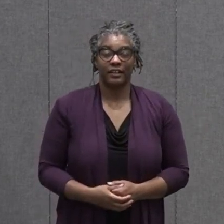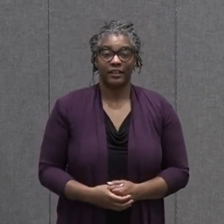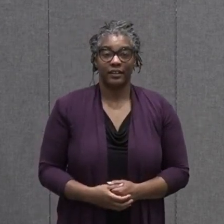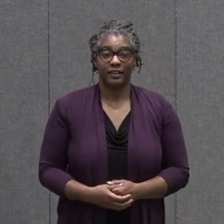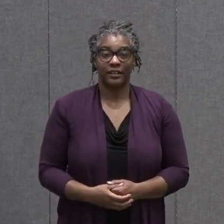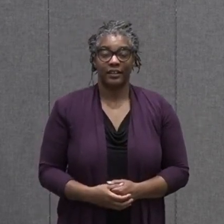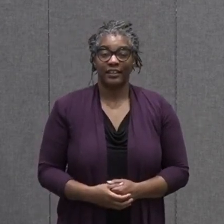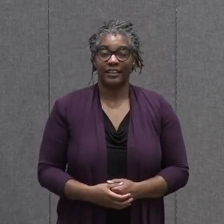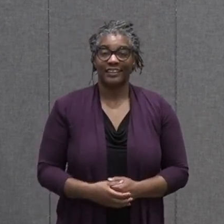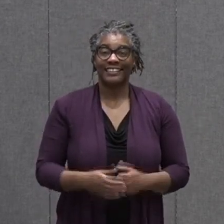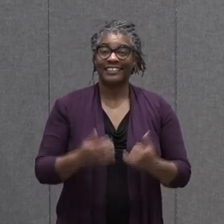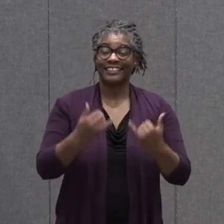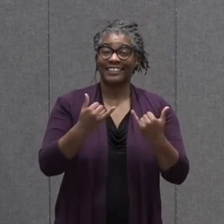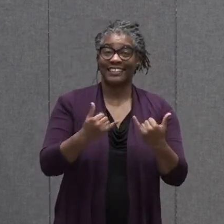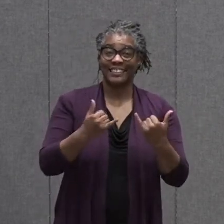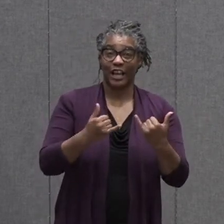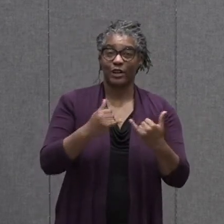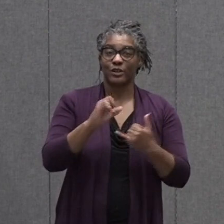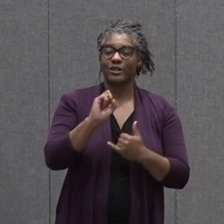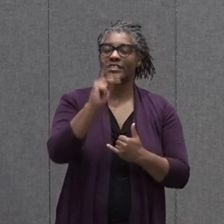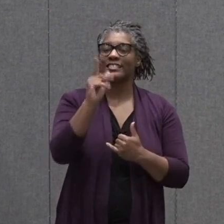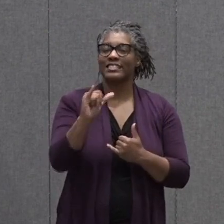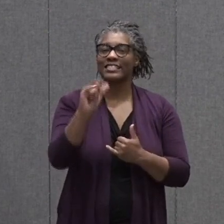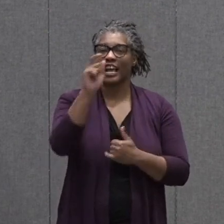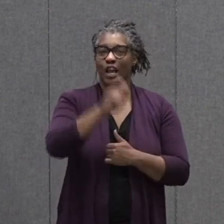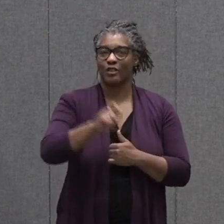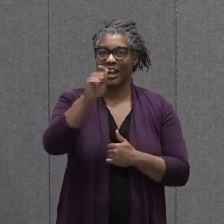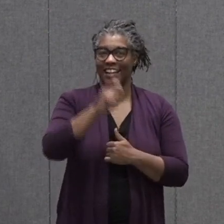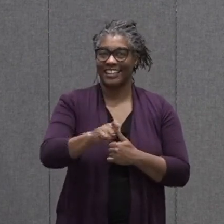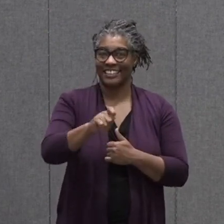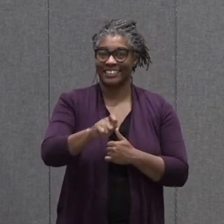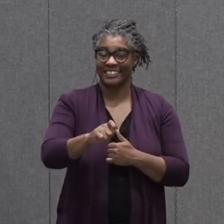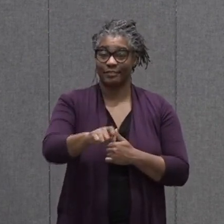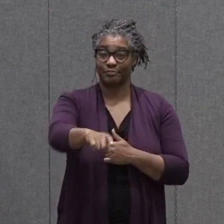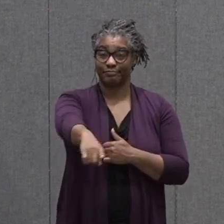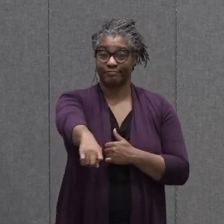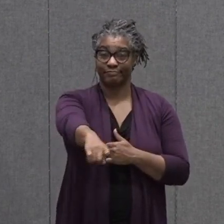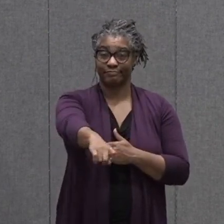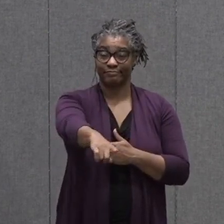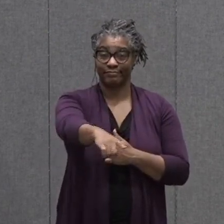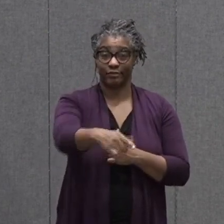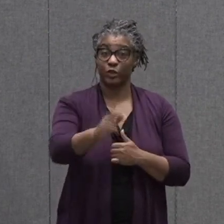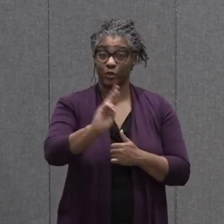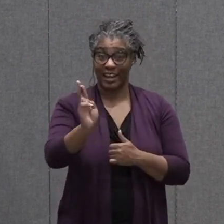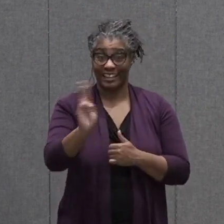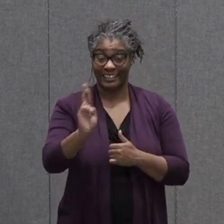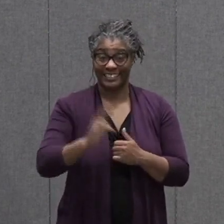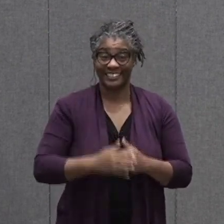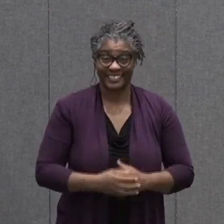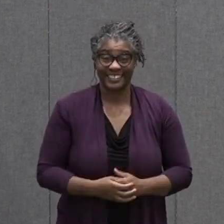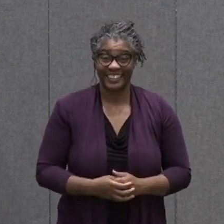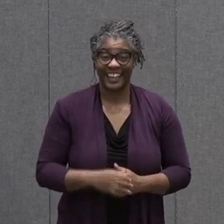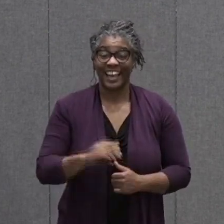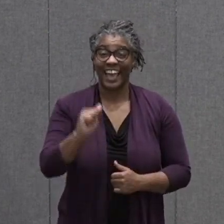And then, we'll skywrite it. Get your arm nice and straight. Ready? A-R-E.